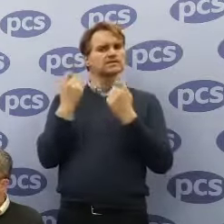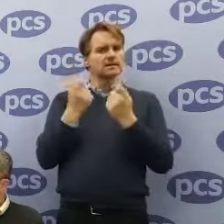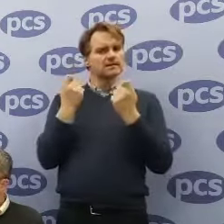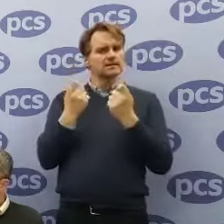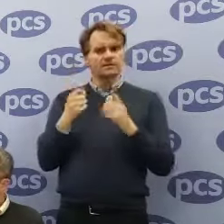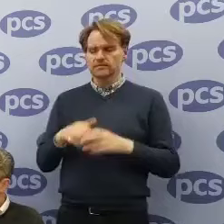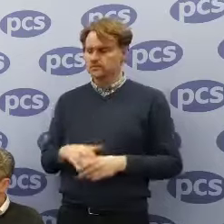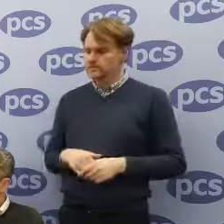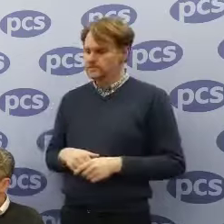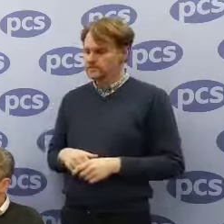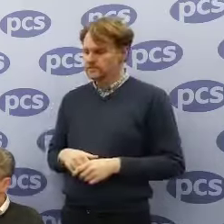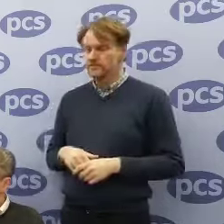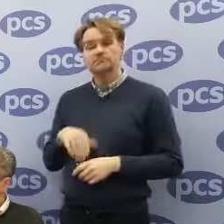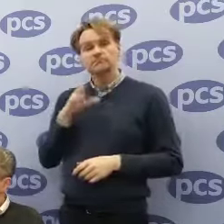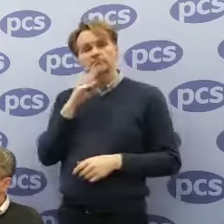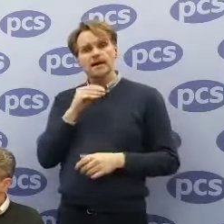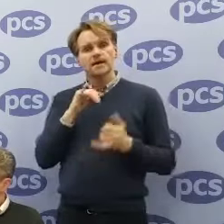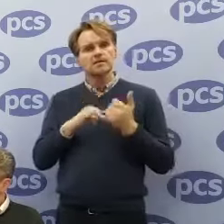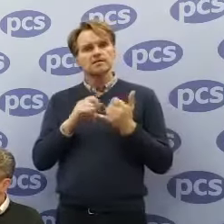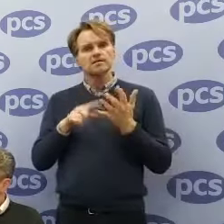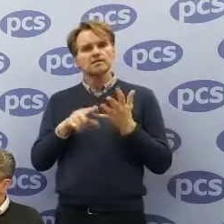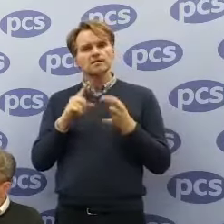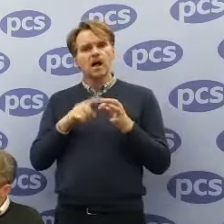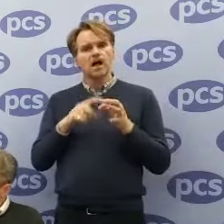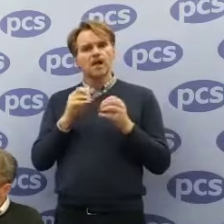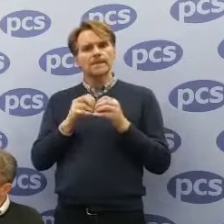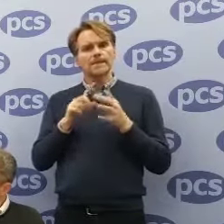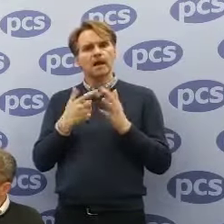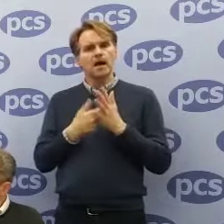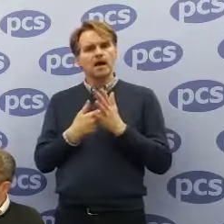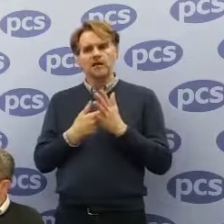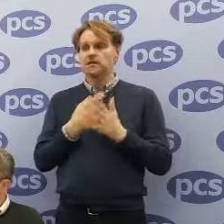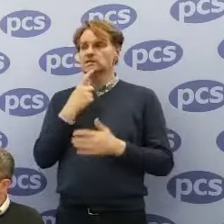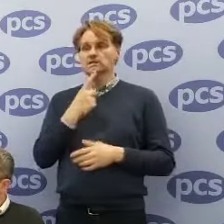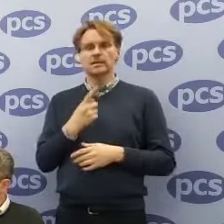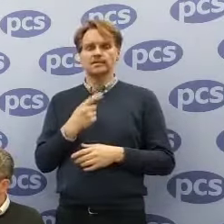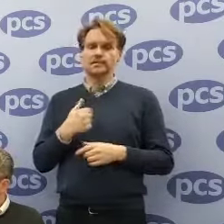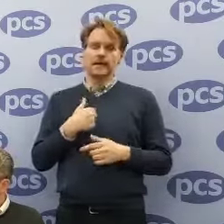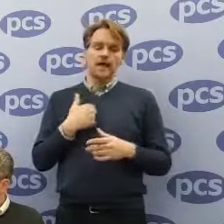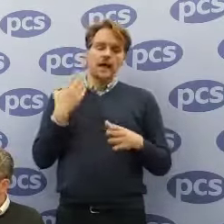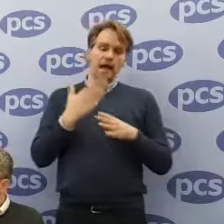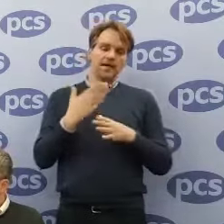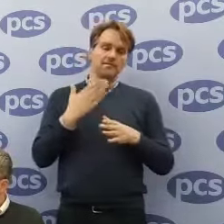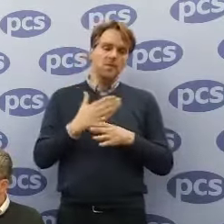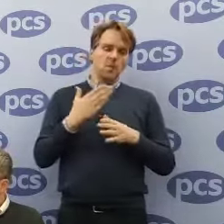agree with you about pay I've been overworked and underpaid I've been working for my department for over 30 years